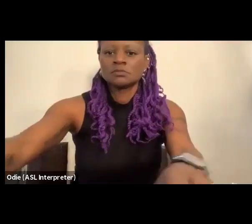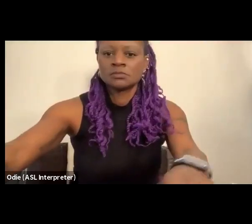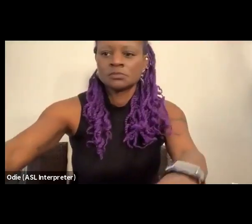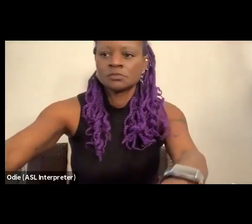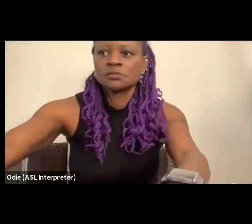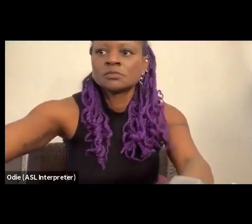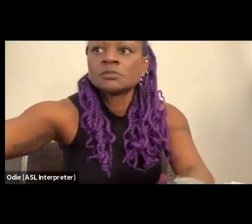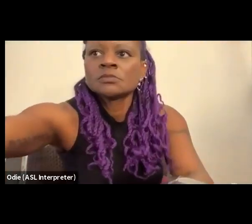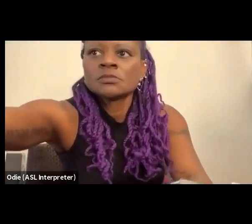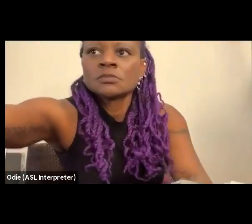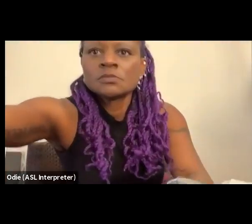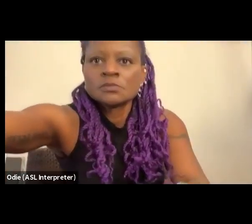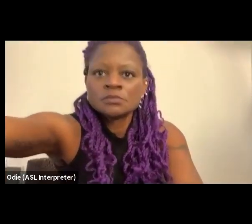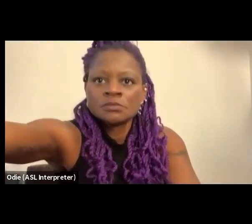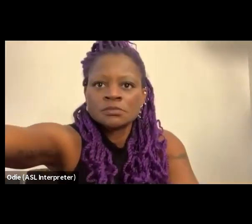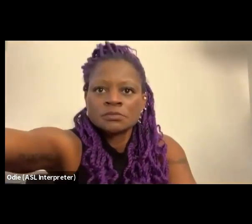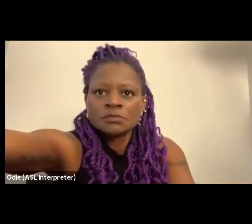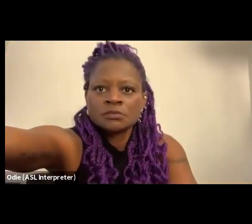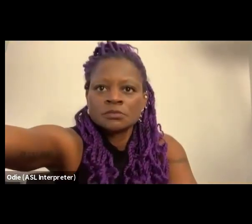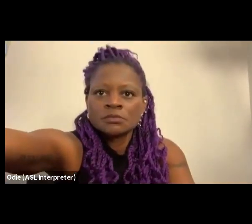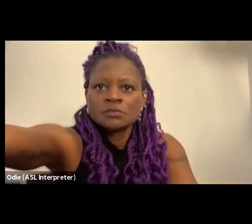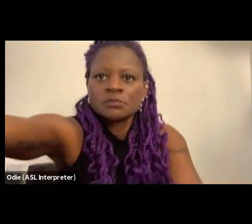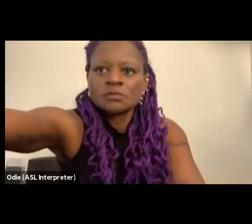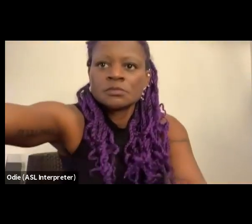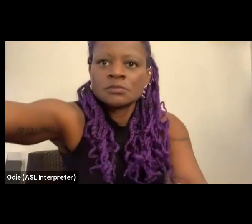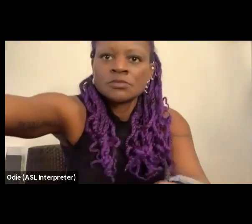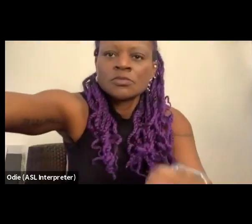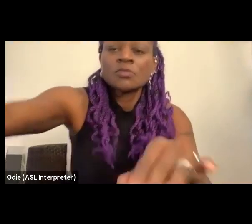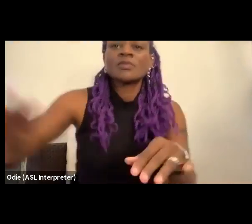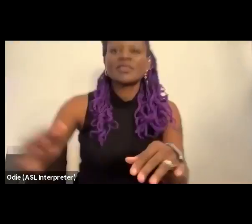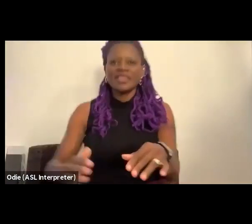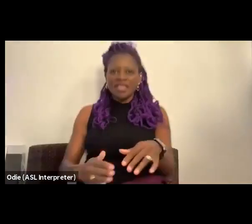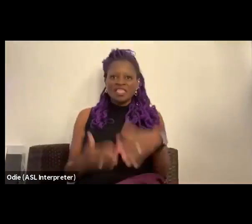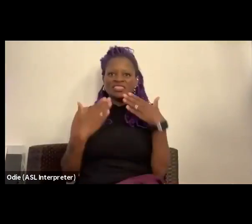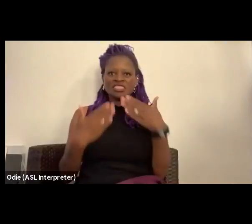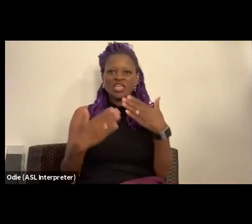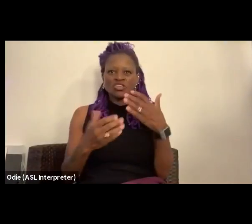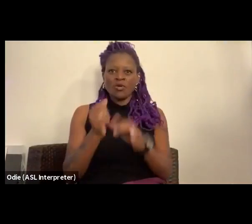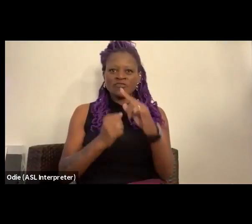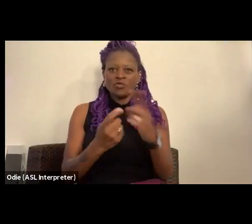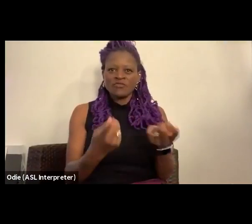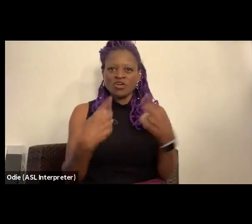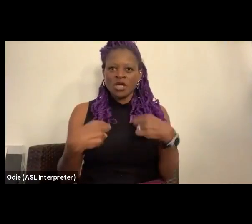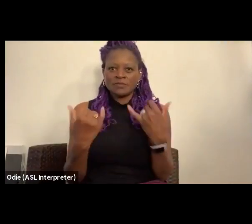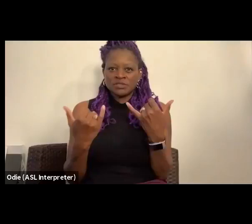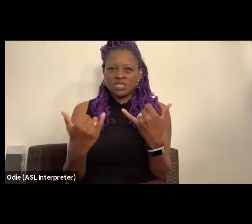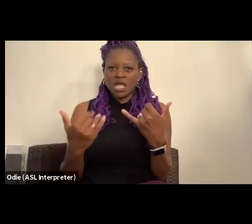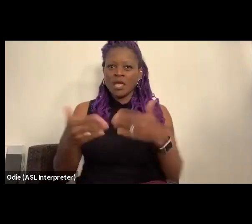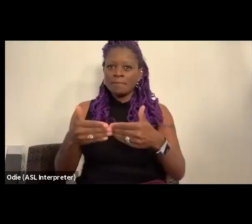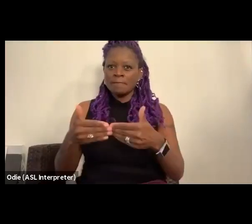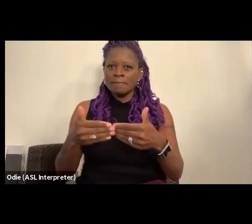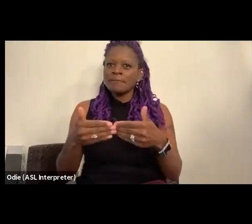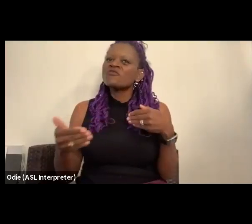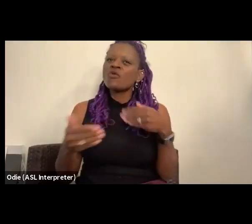In our life. Thank you so much for joining us today. Before we get started, we'd like to begin with a brief message from Gilbert